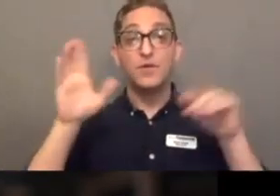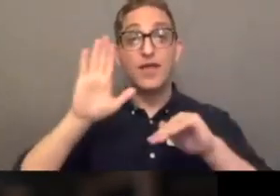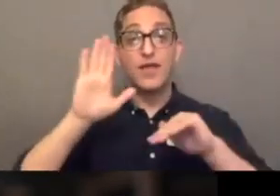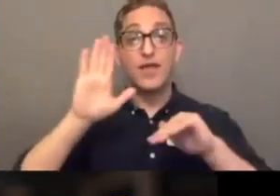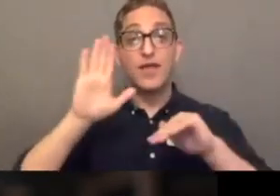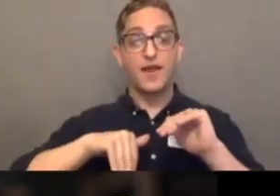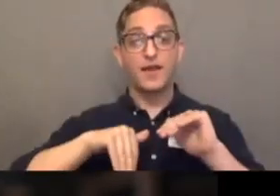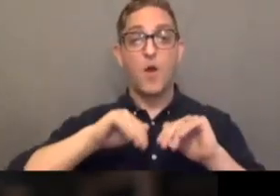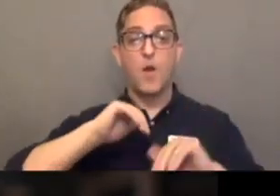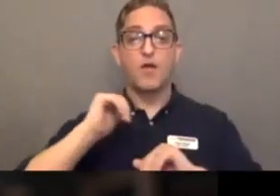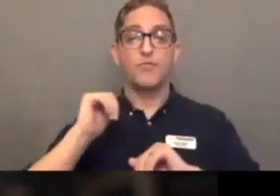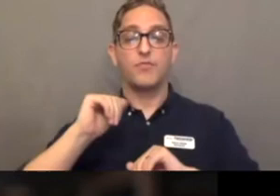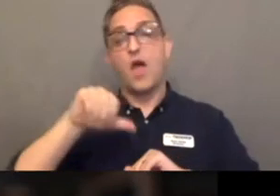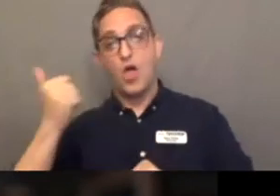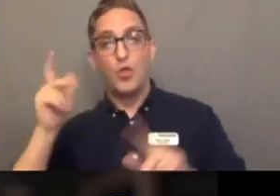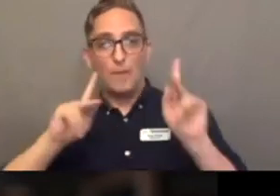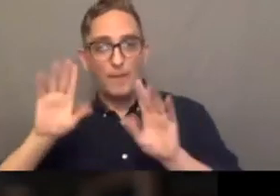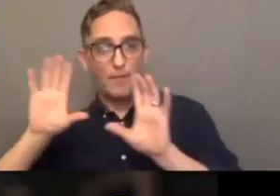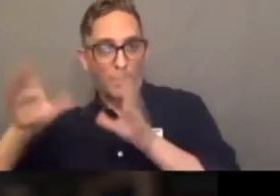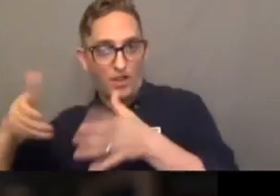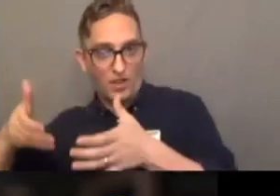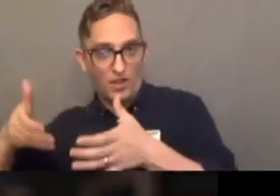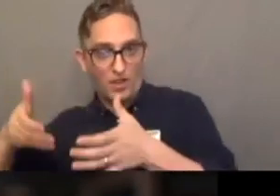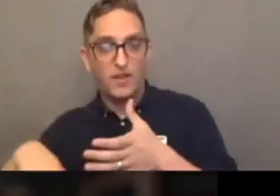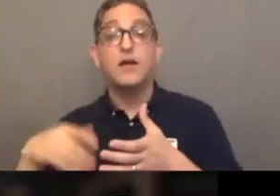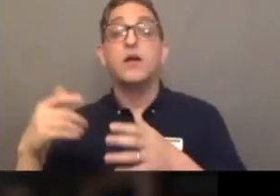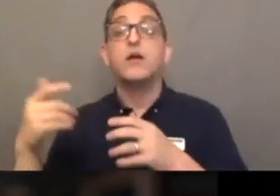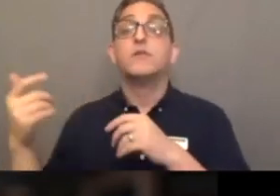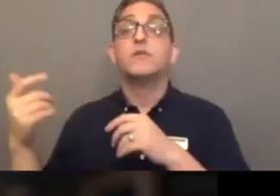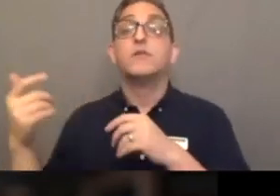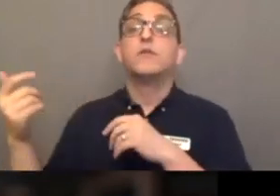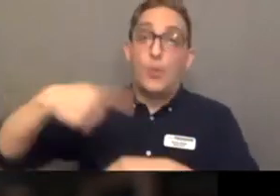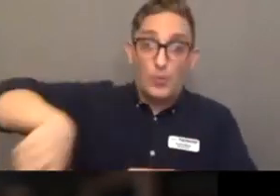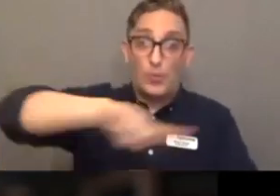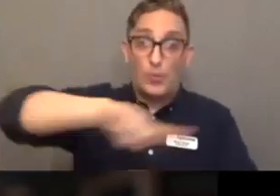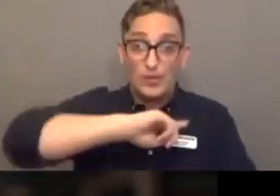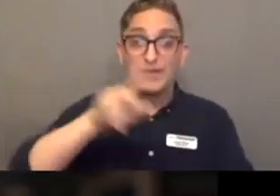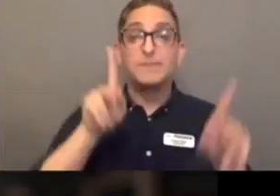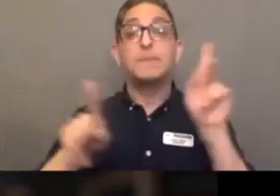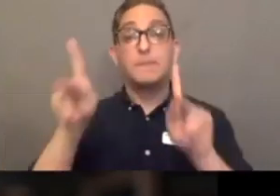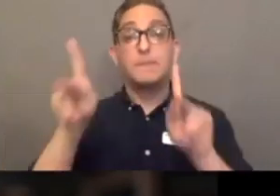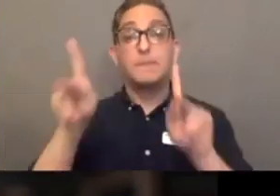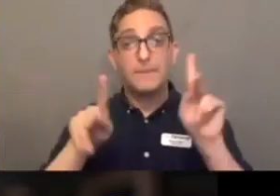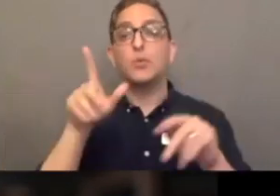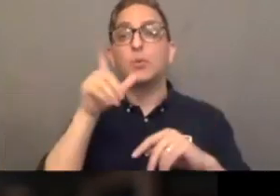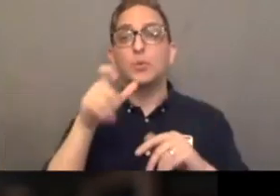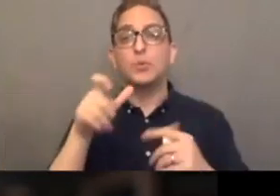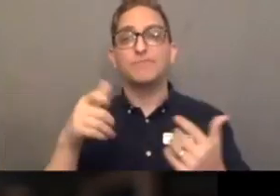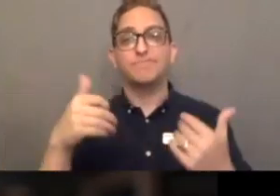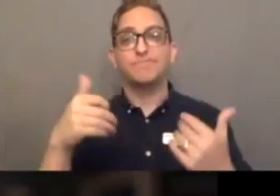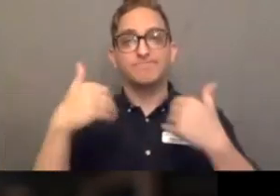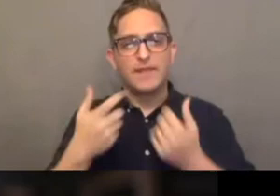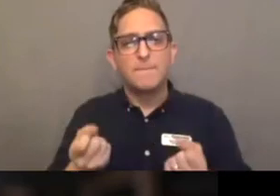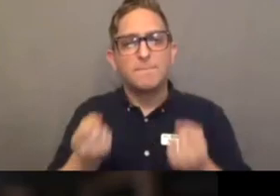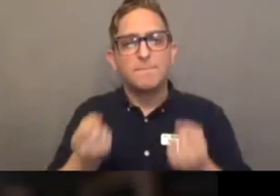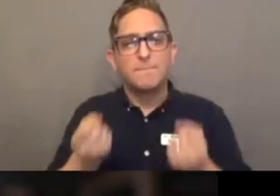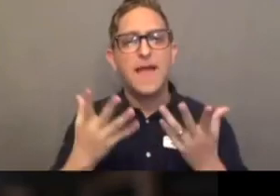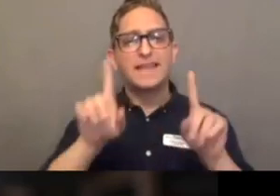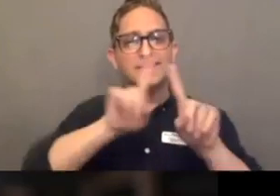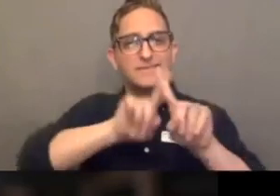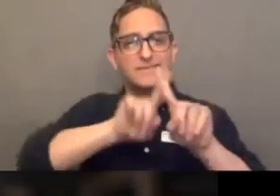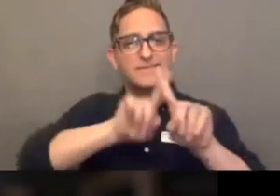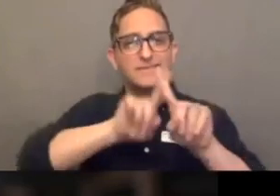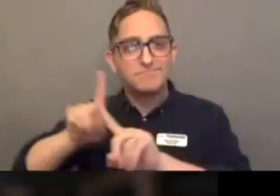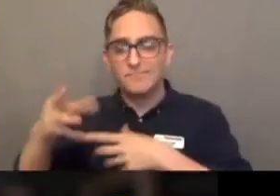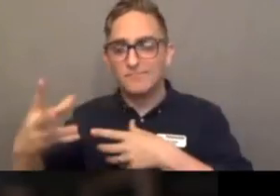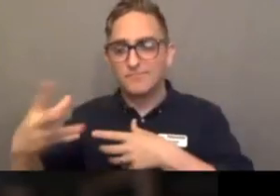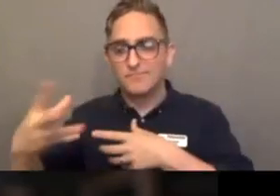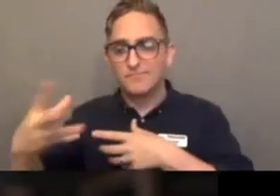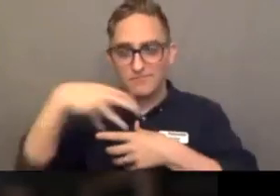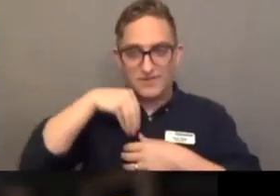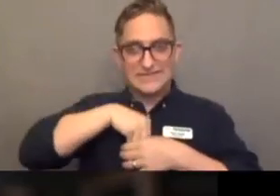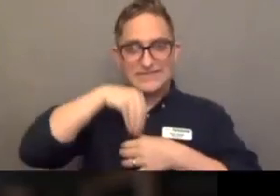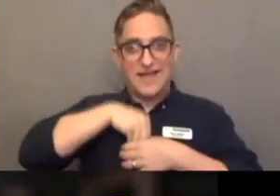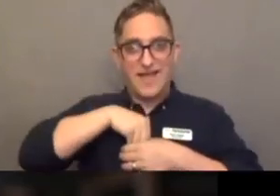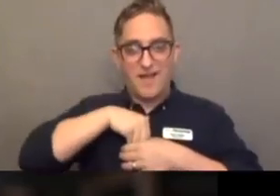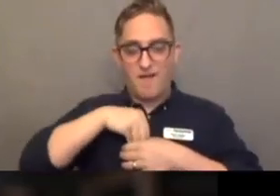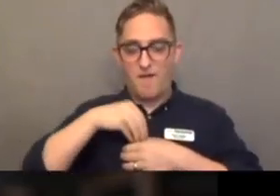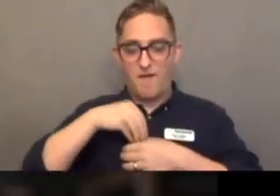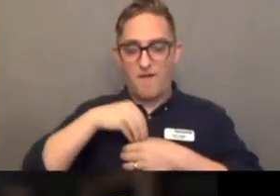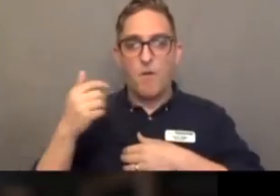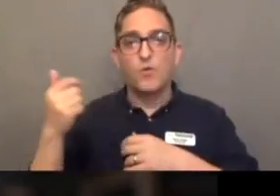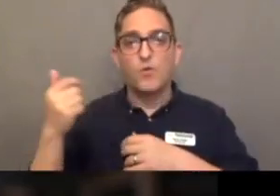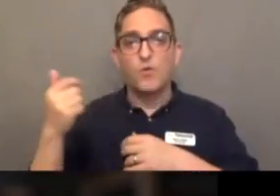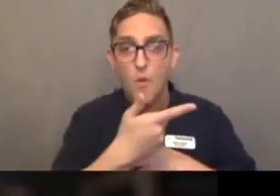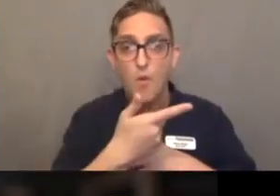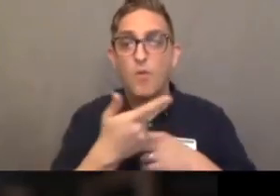of us are people who have many different dimensions, none of which are average. And all of us need